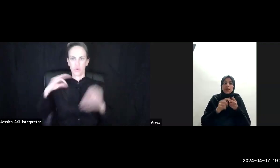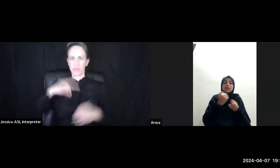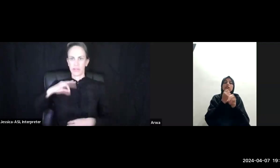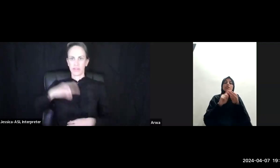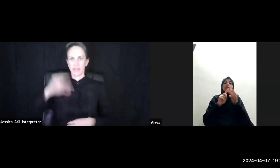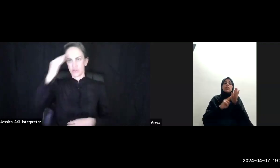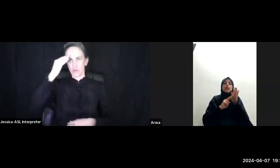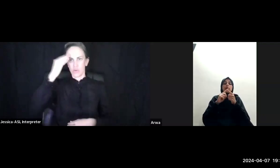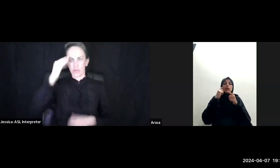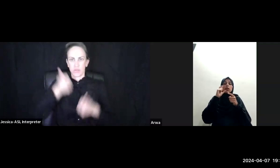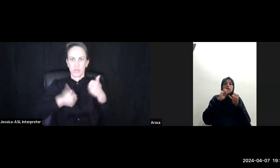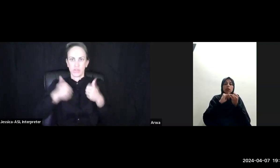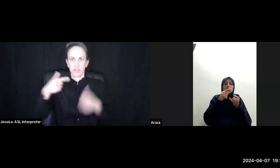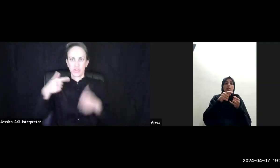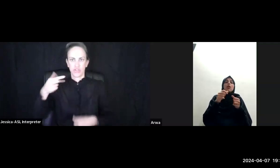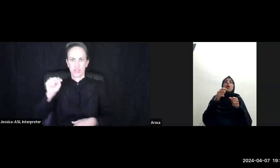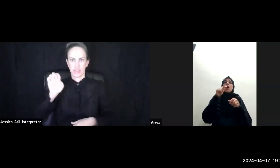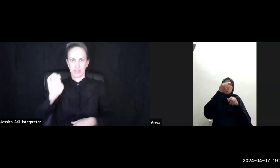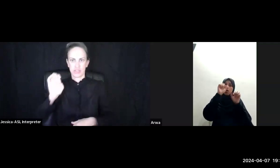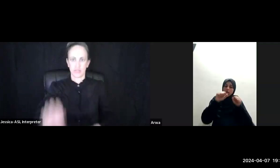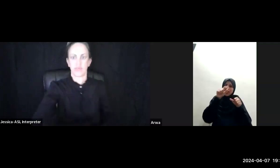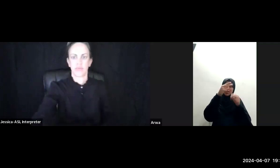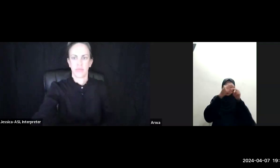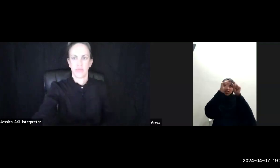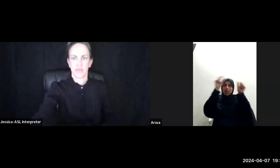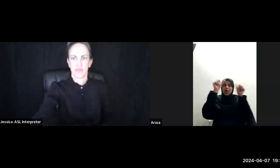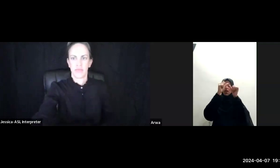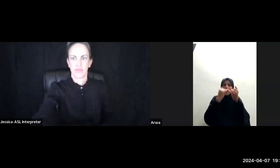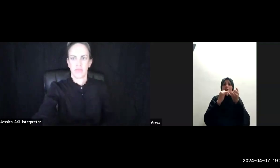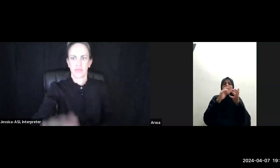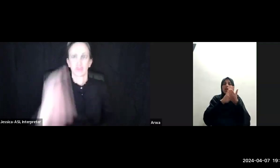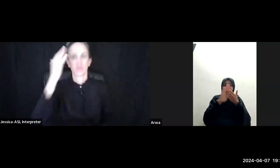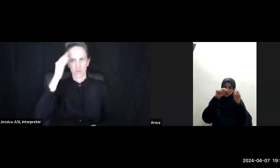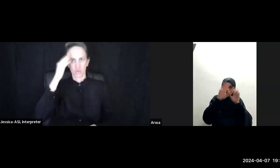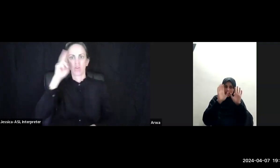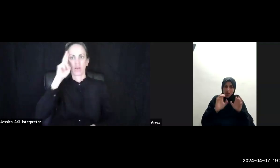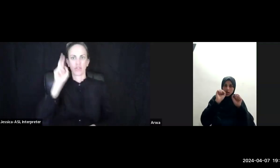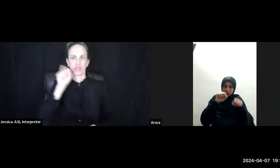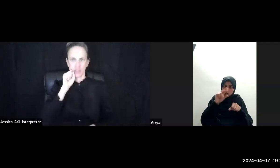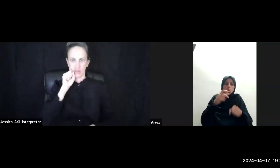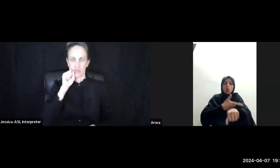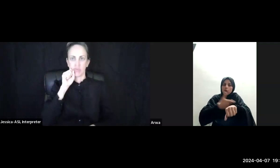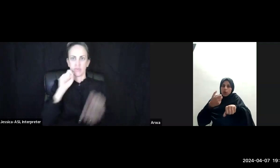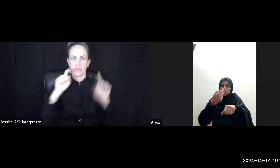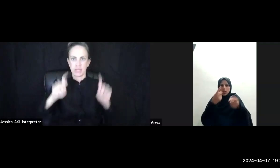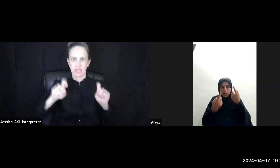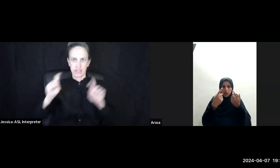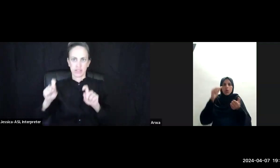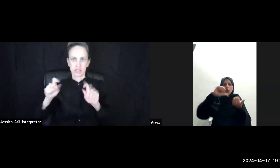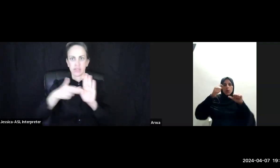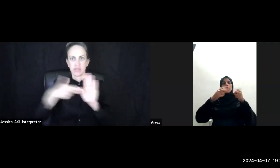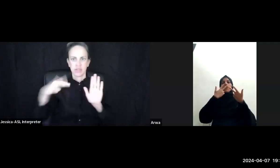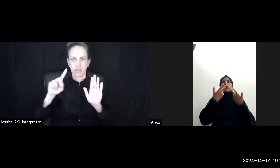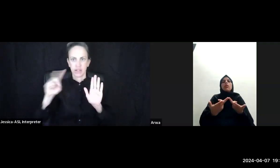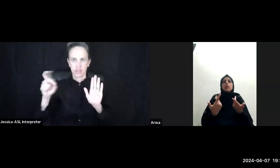you know you have usher syndrome. Doing a genetic test and knowing molecular diagnosis of which USH2a is